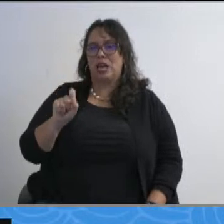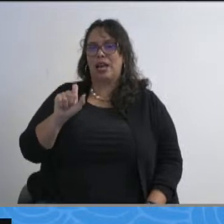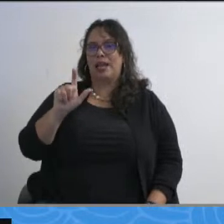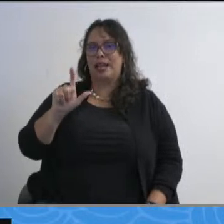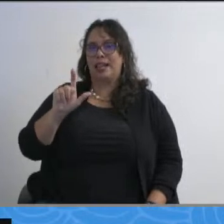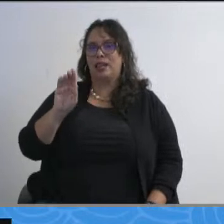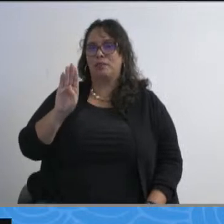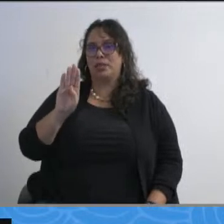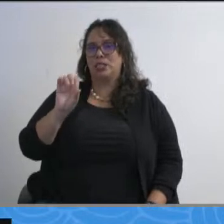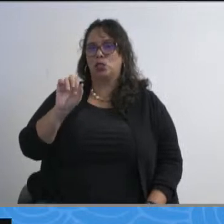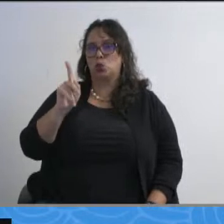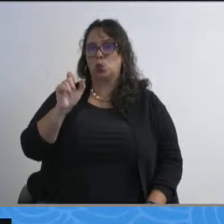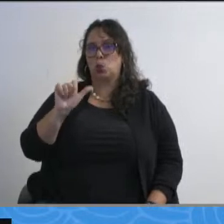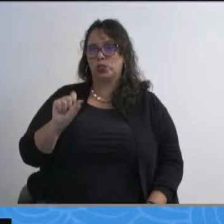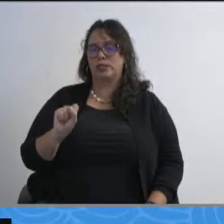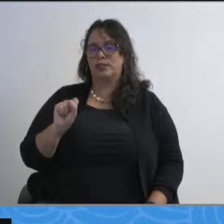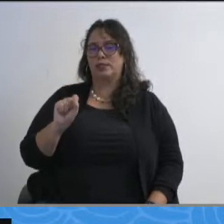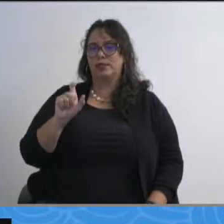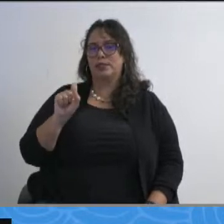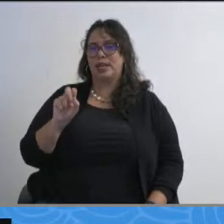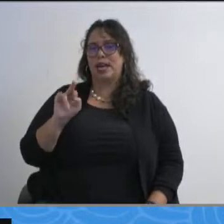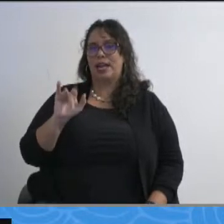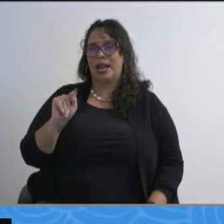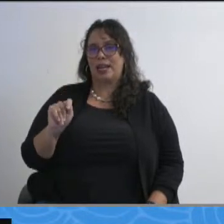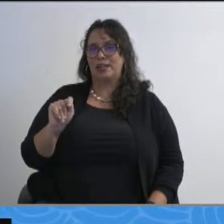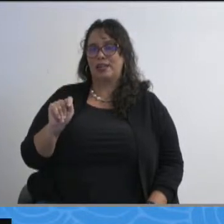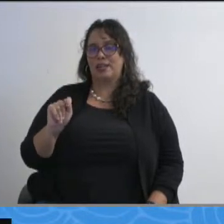and go to the A through Z index, which is always on the top of your screen.